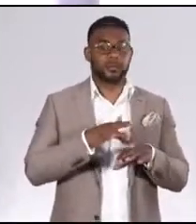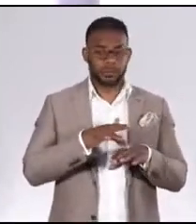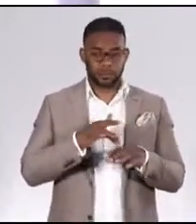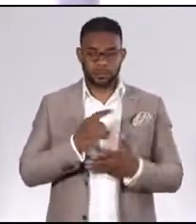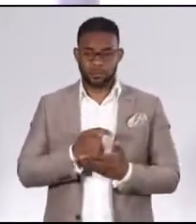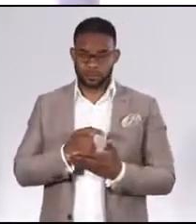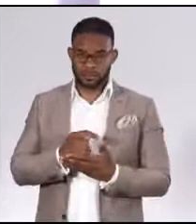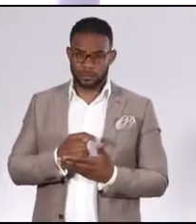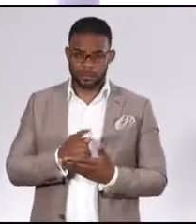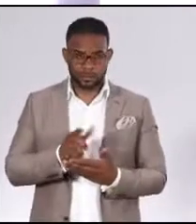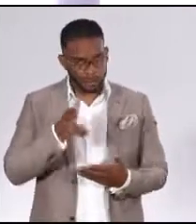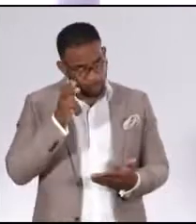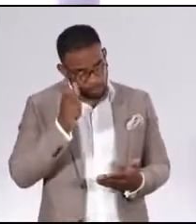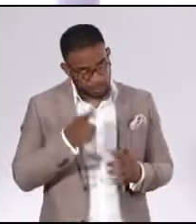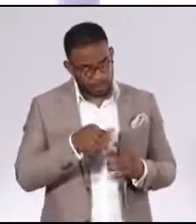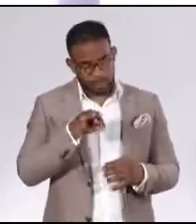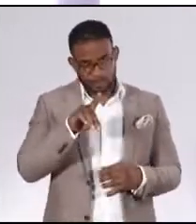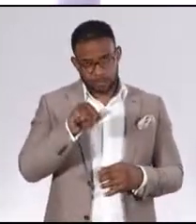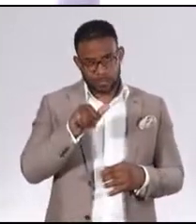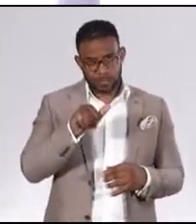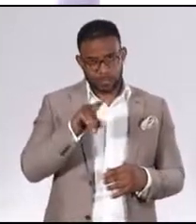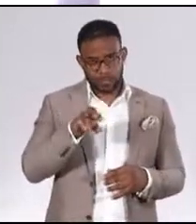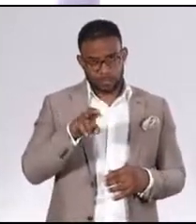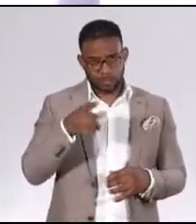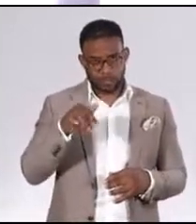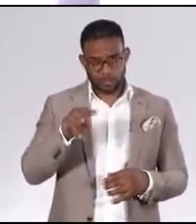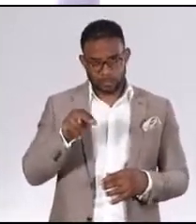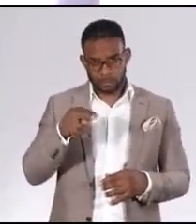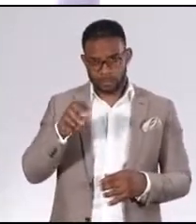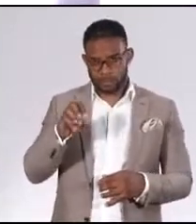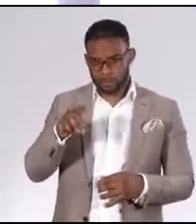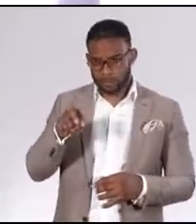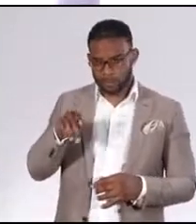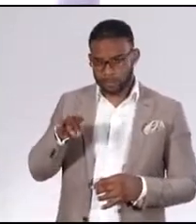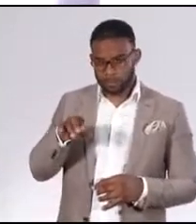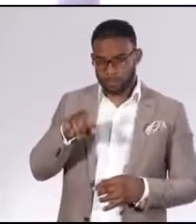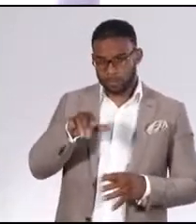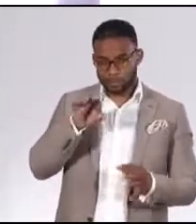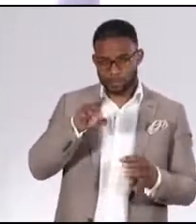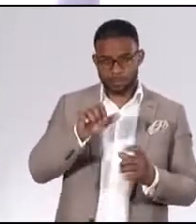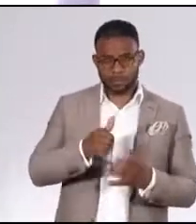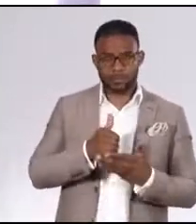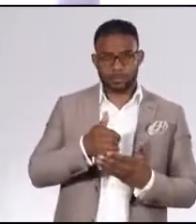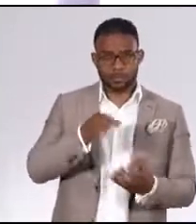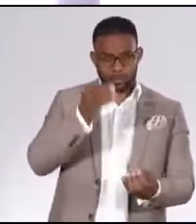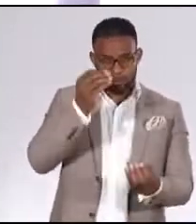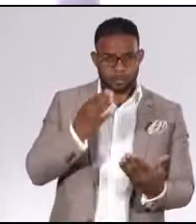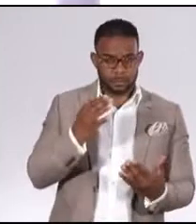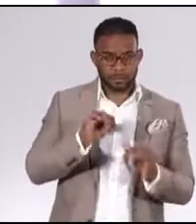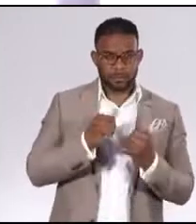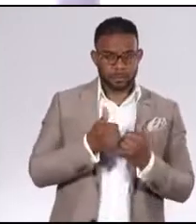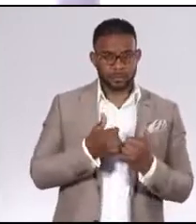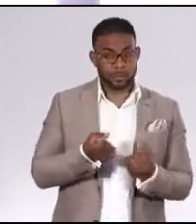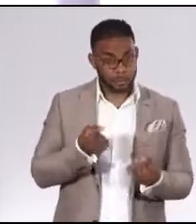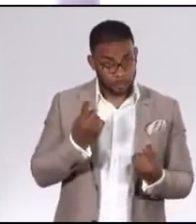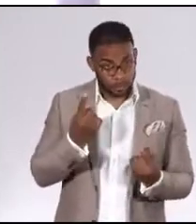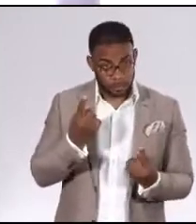and As you heard from fd a's, doctor gavin and prado, your input can help inform the agency's understanding of hearing hearing loss